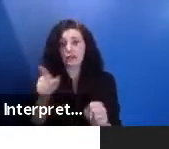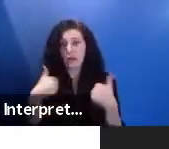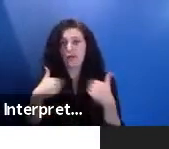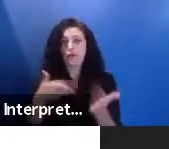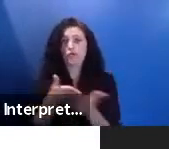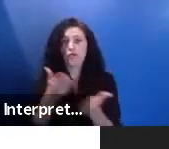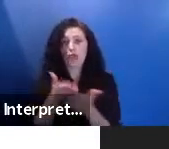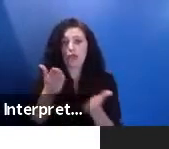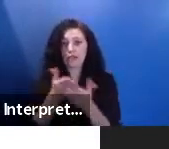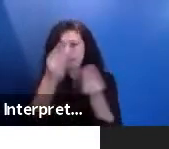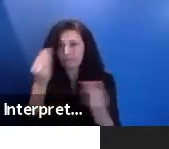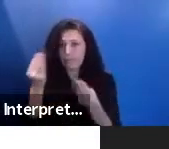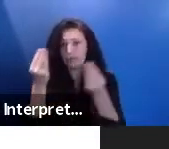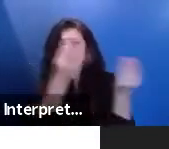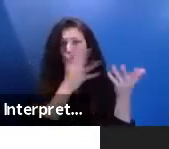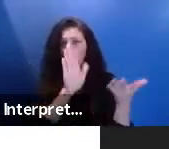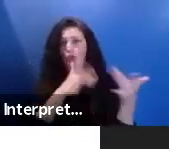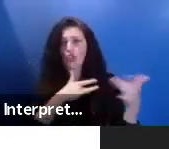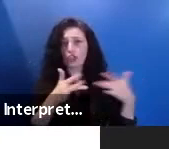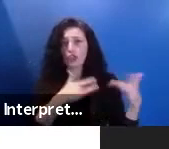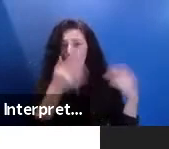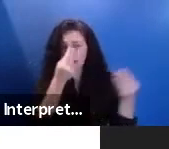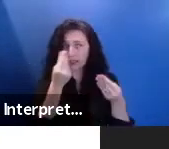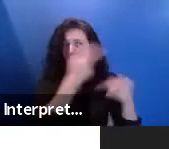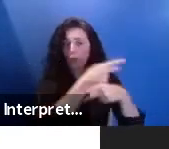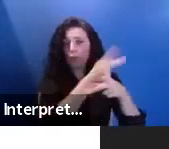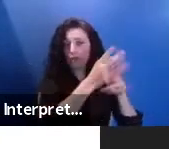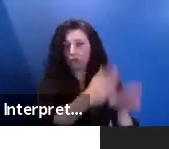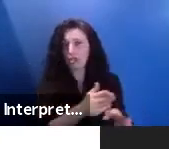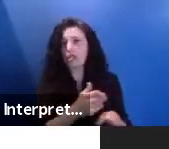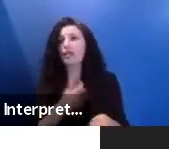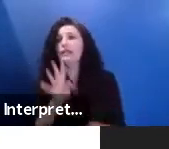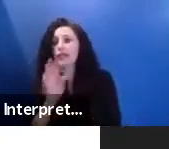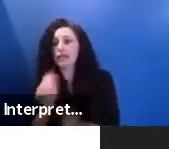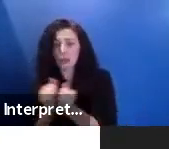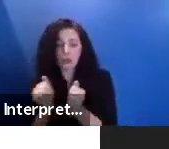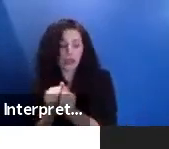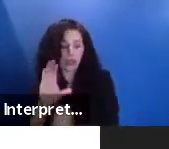That includes speaking to the COVID Compliance Supervisor. That would be a great person,